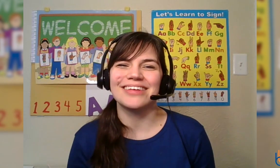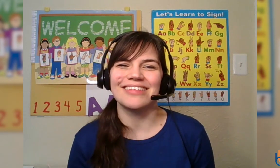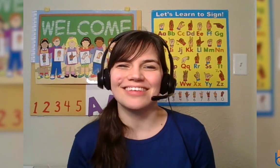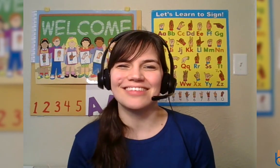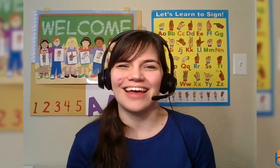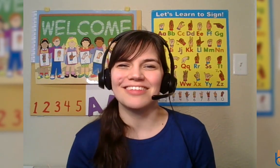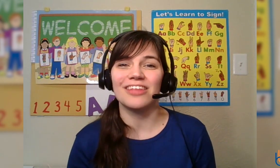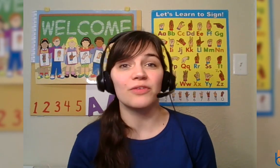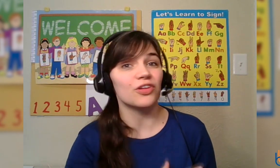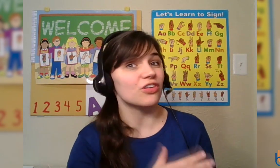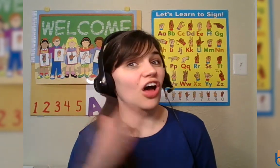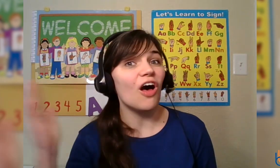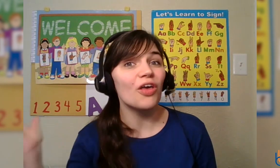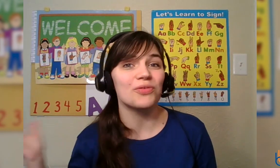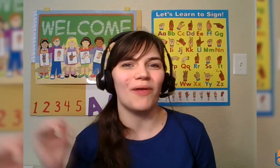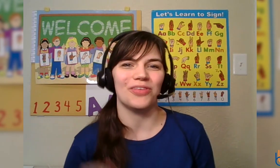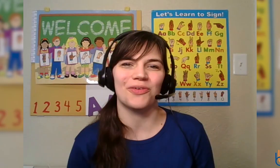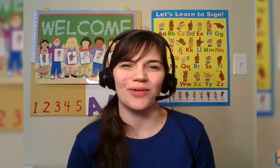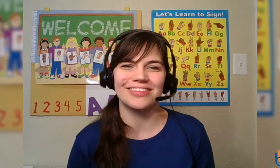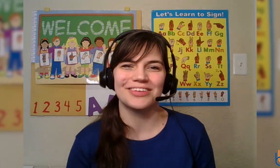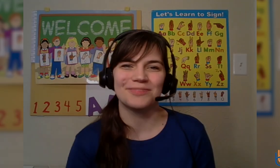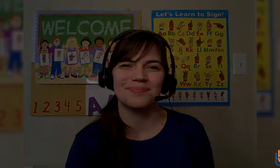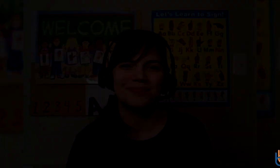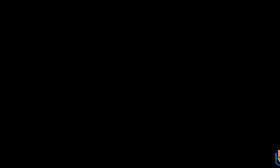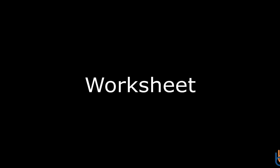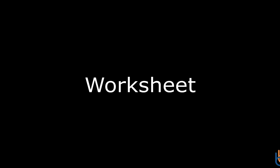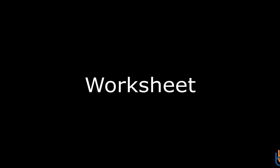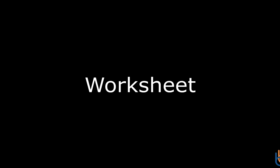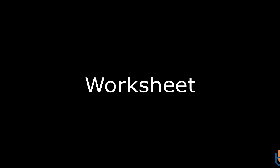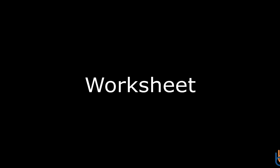these signs that we've learned all throughout this course.